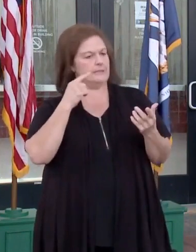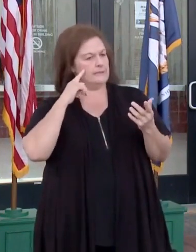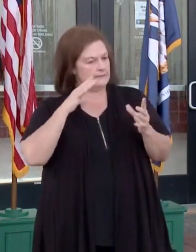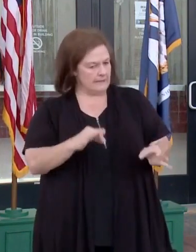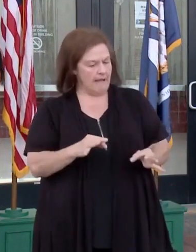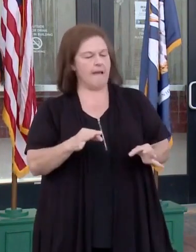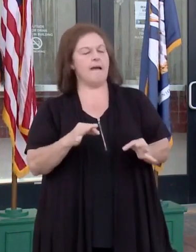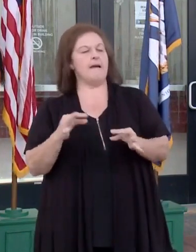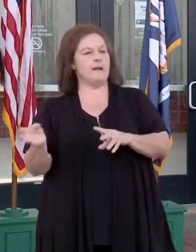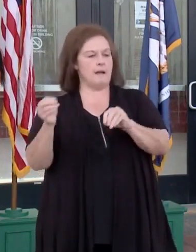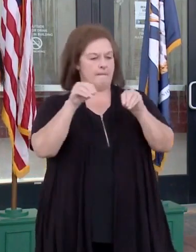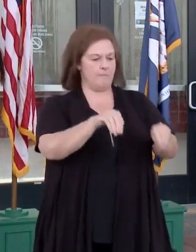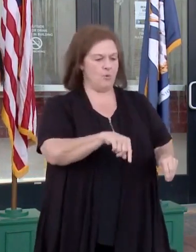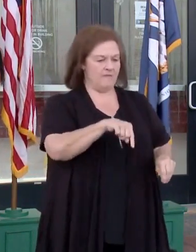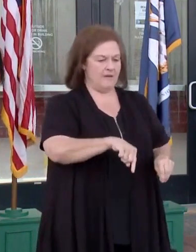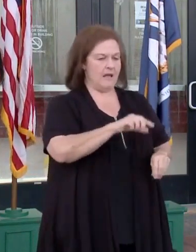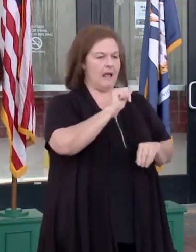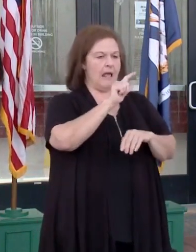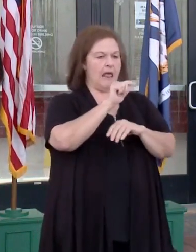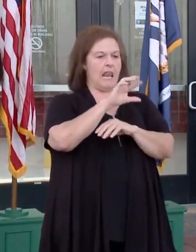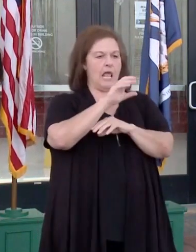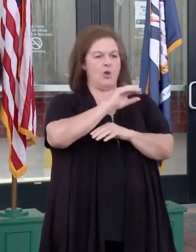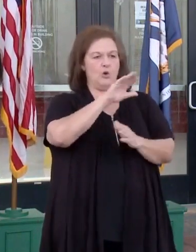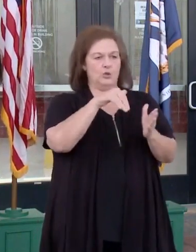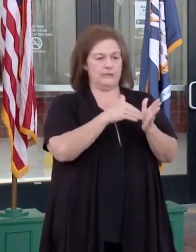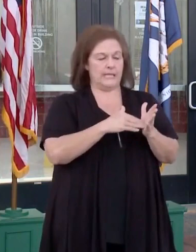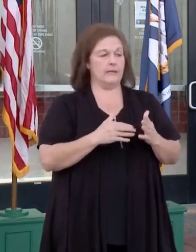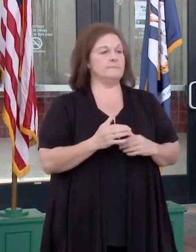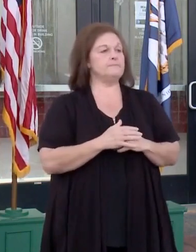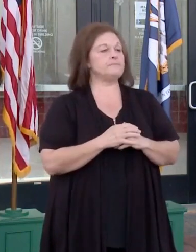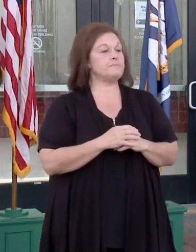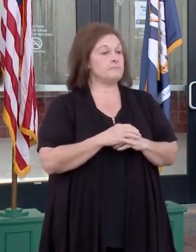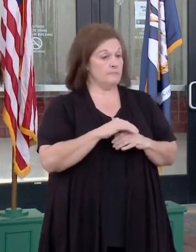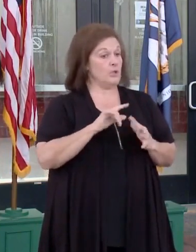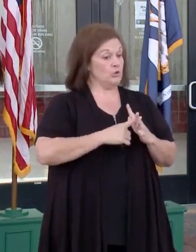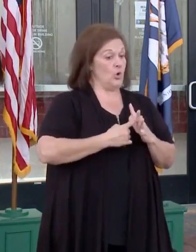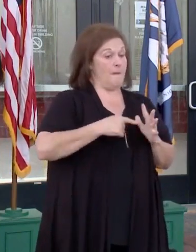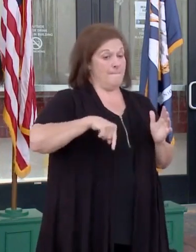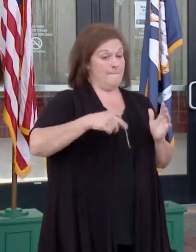it back here to Alario Center. This is gonna be on monday. So this is gonna be